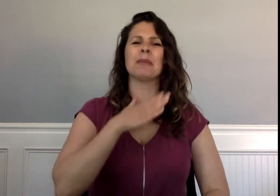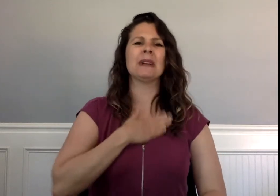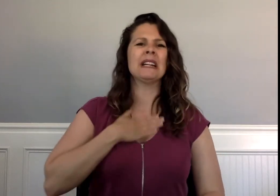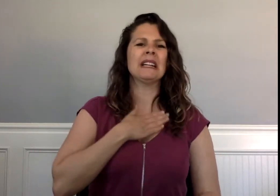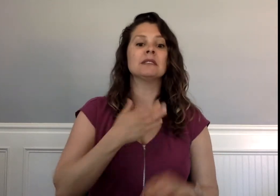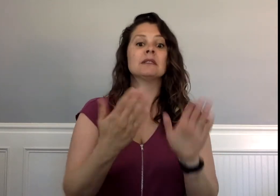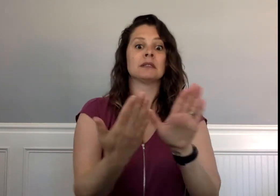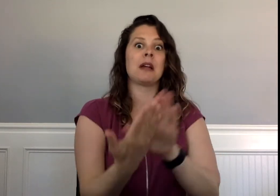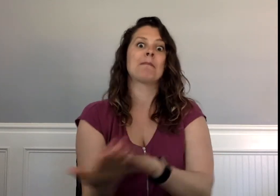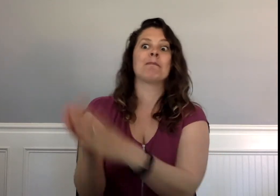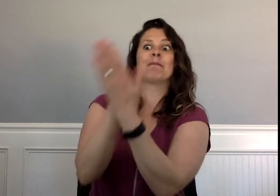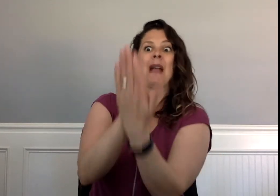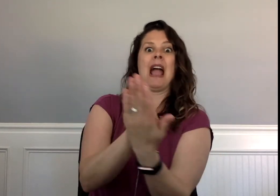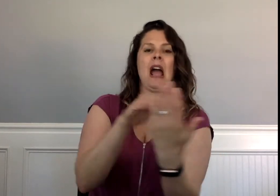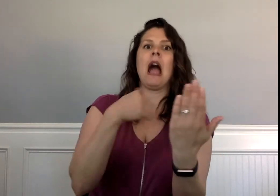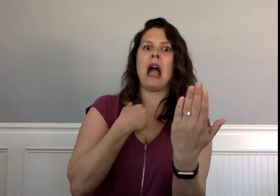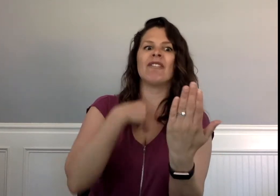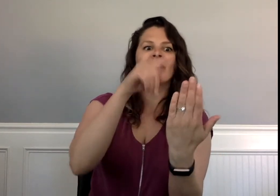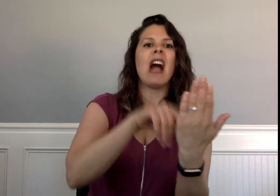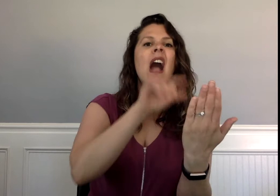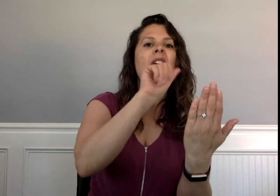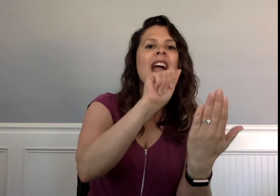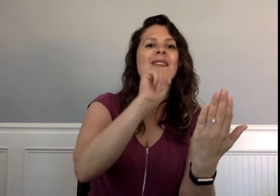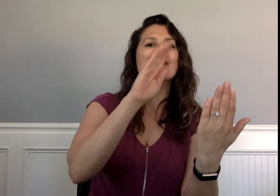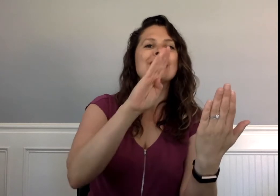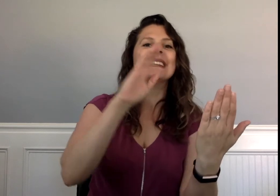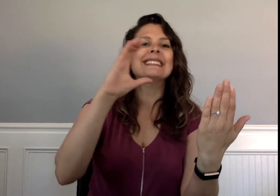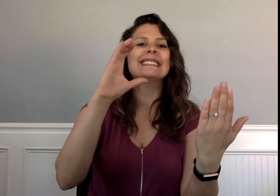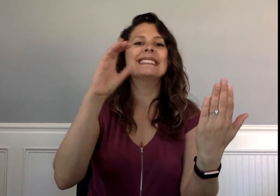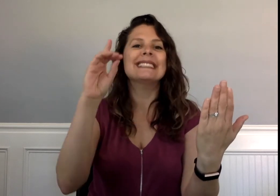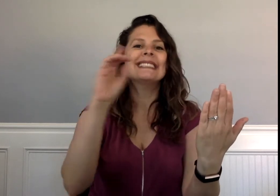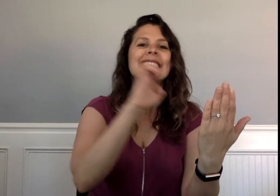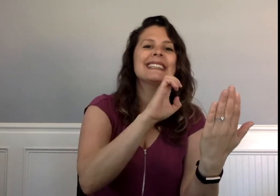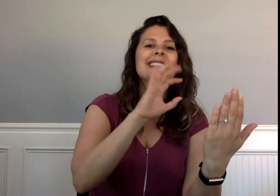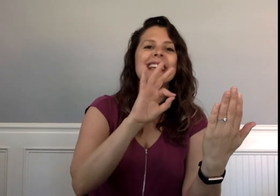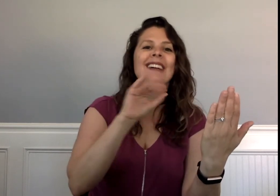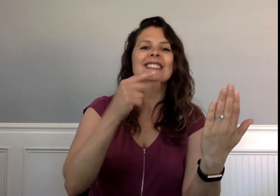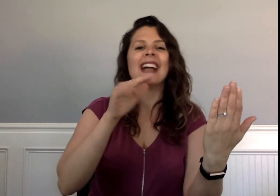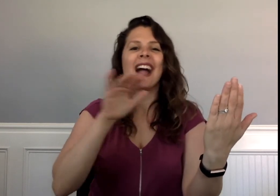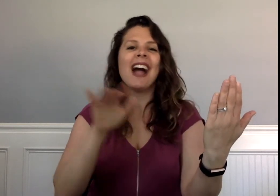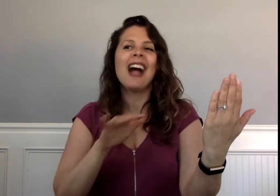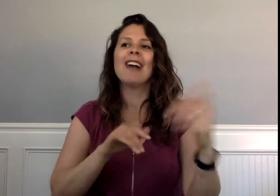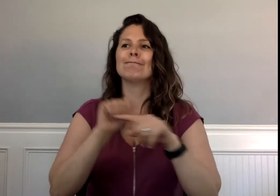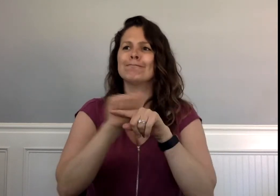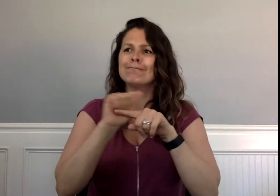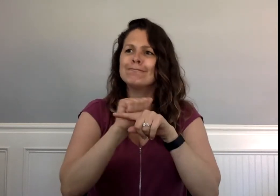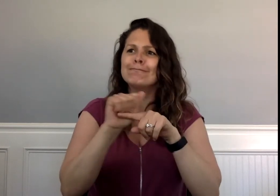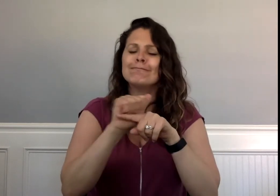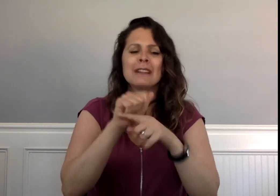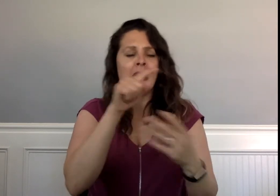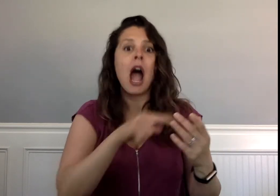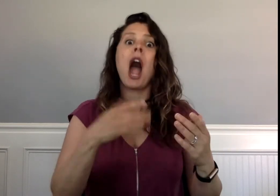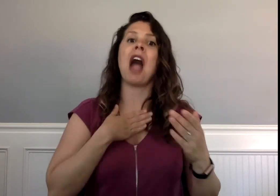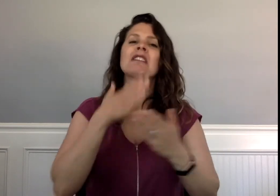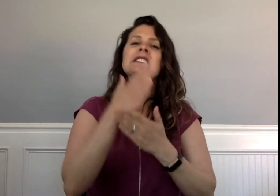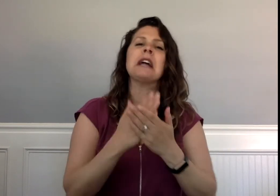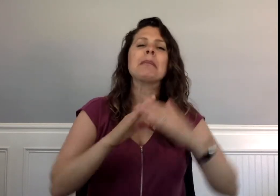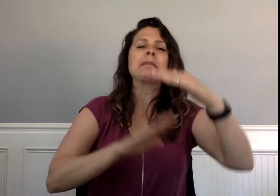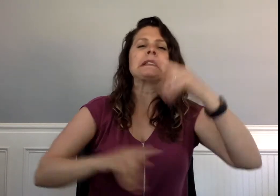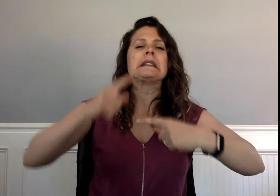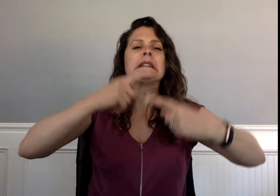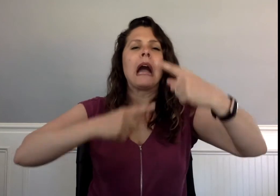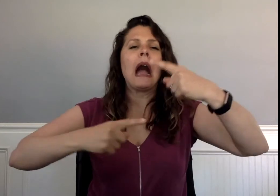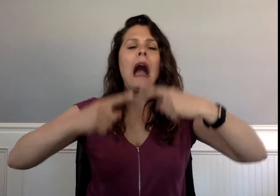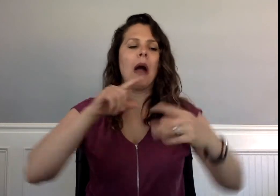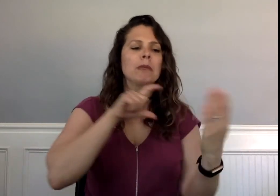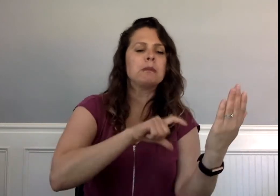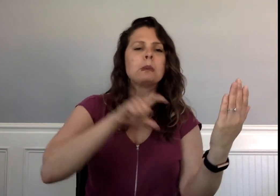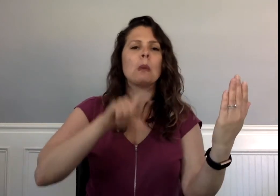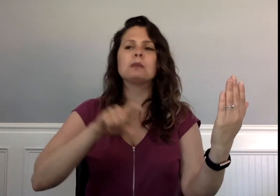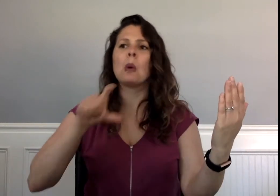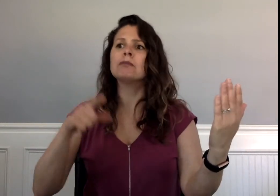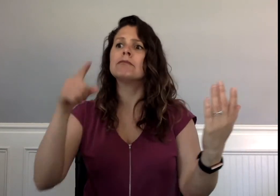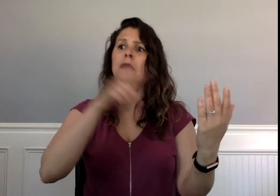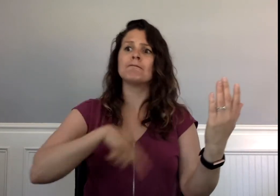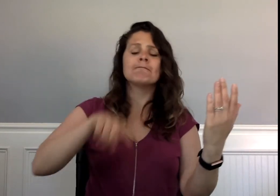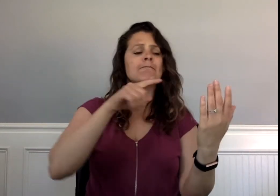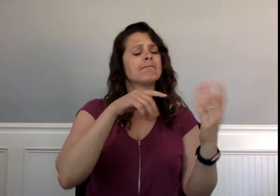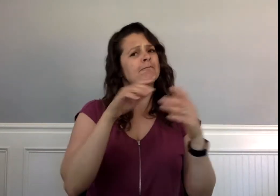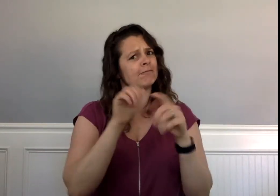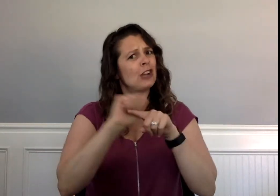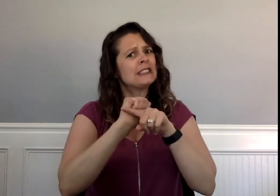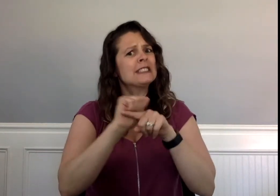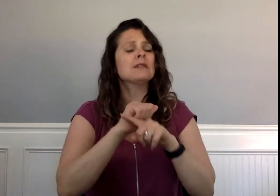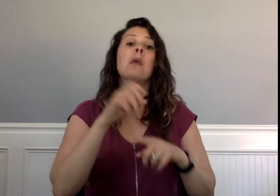Please use the back of the menu to learn the manual alphabet and basic signs in ASL.